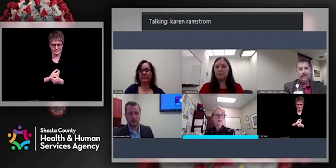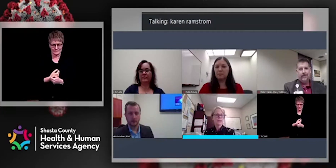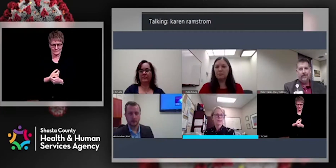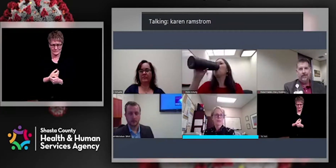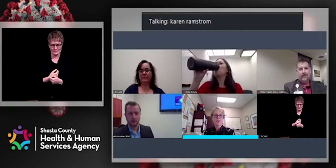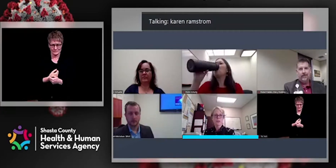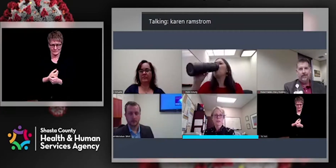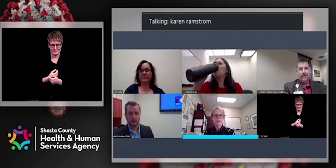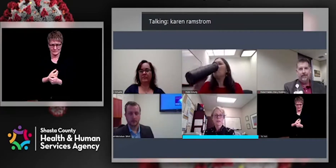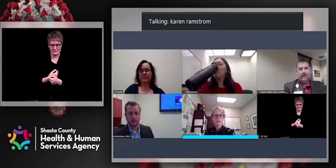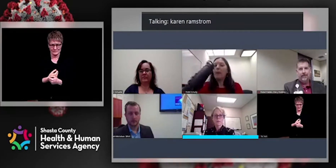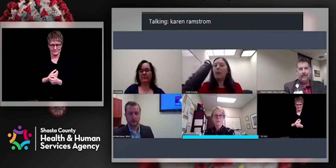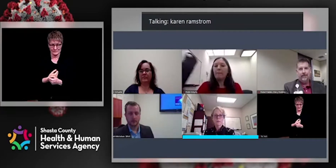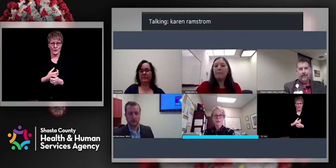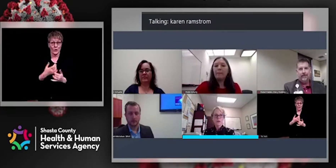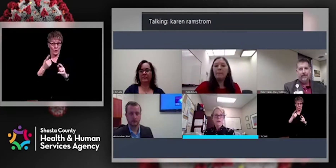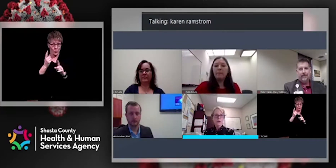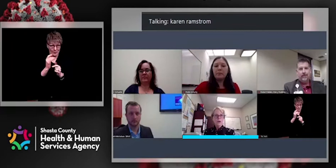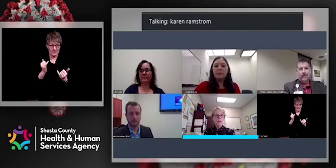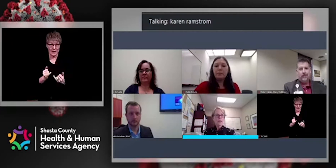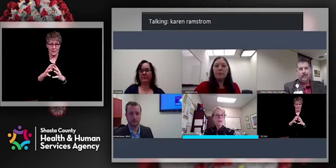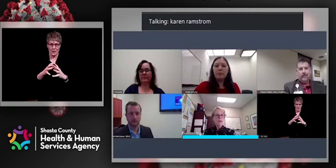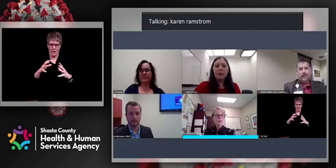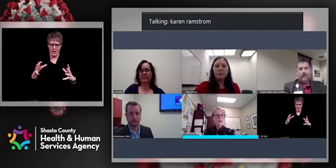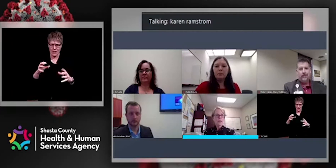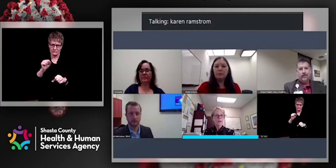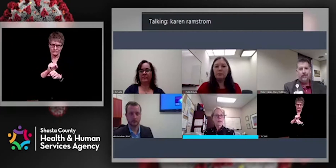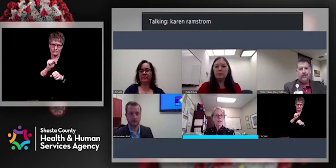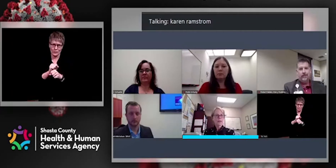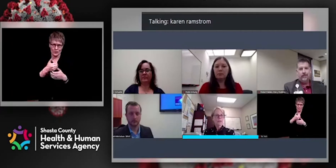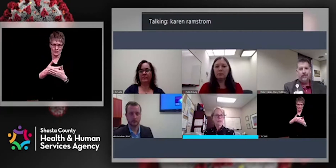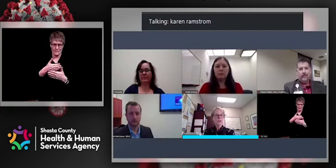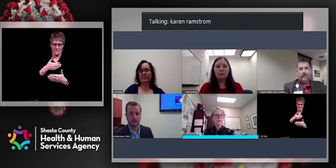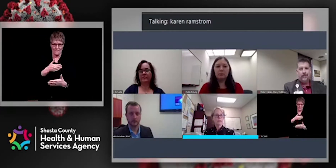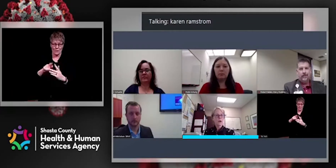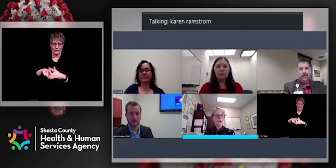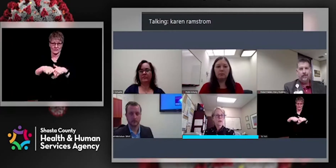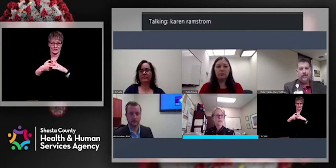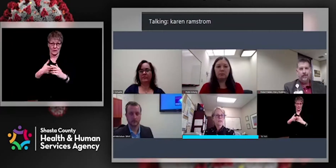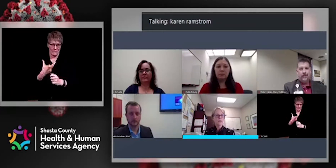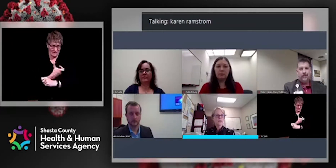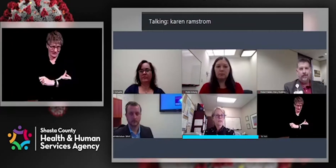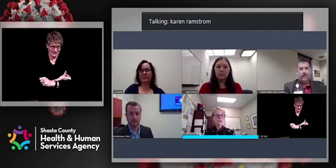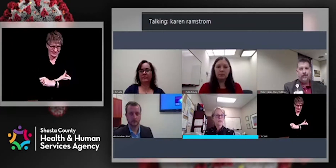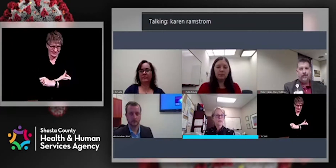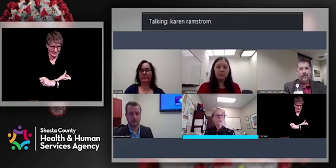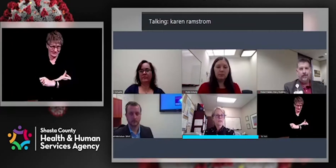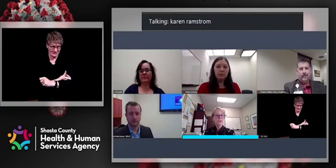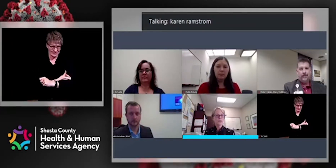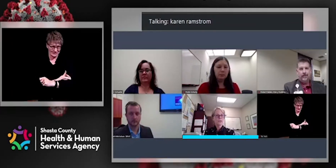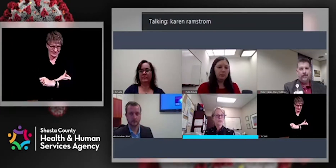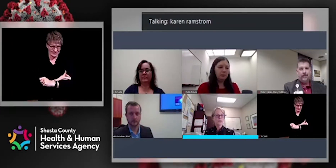vaccination and movement at the national level, as well, in terms of the vaccines that are available